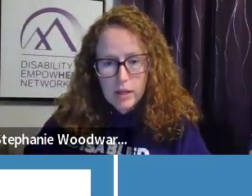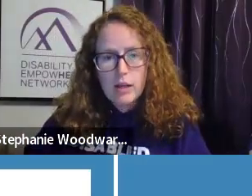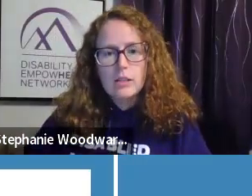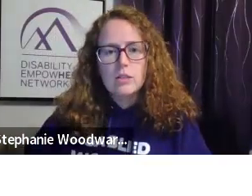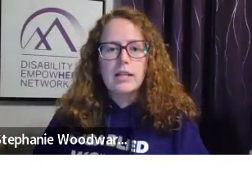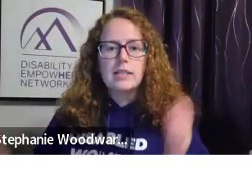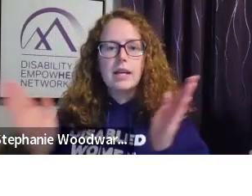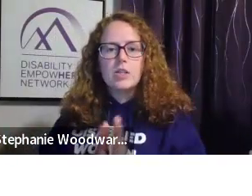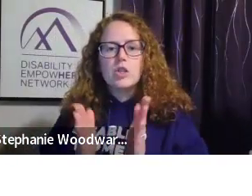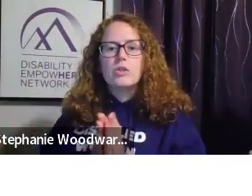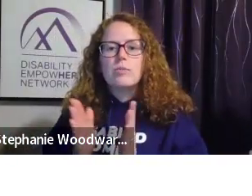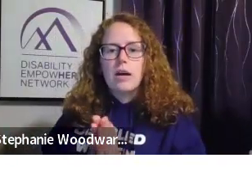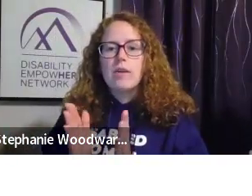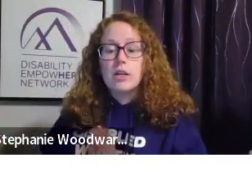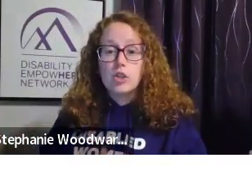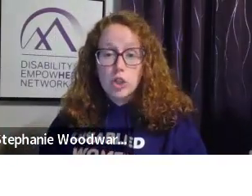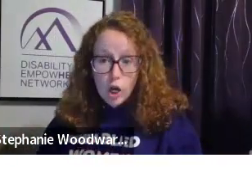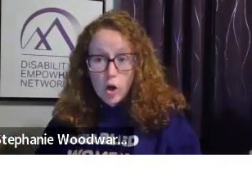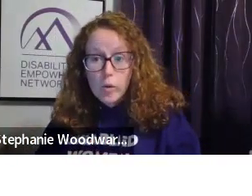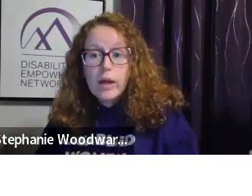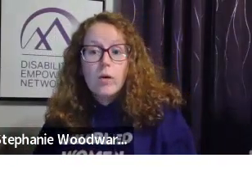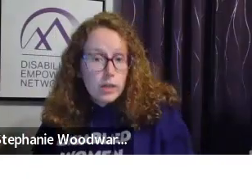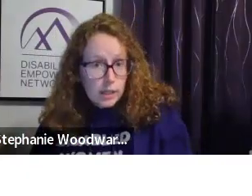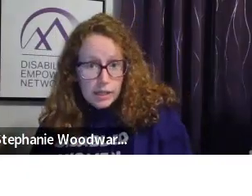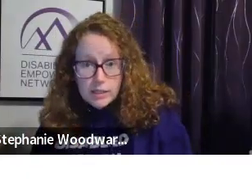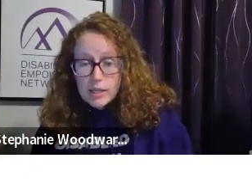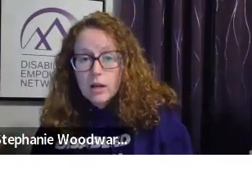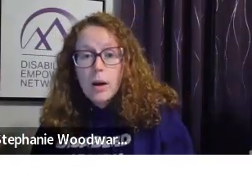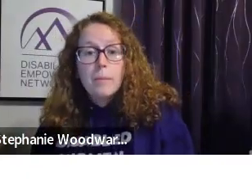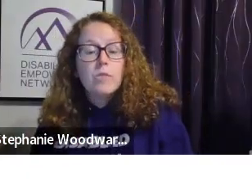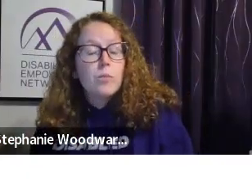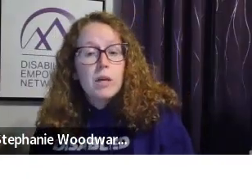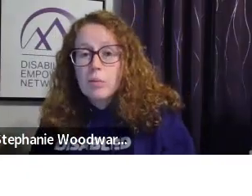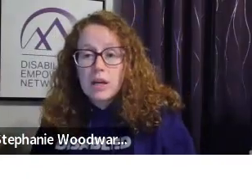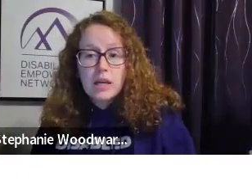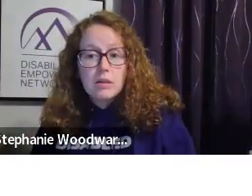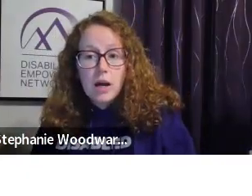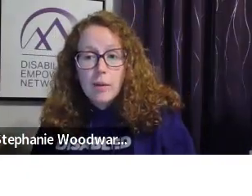Again, the ADA under title III is enforced federally by